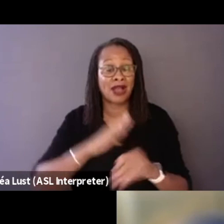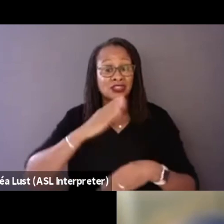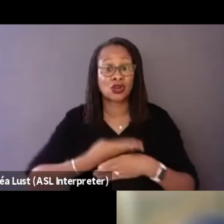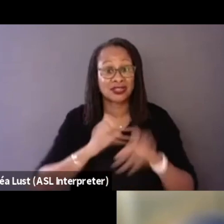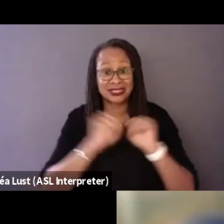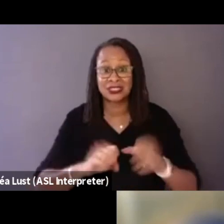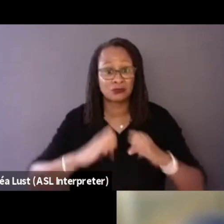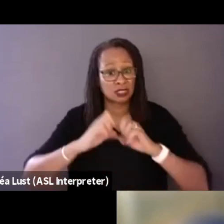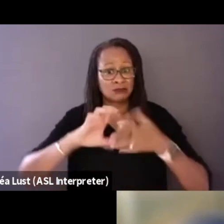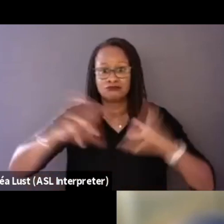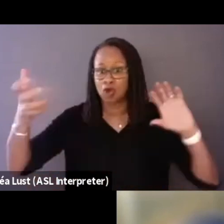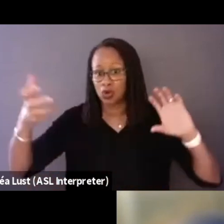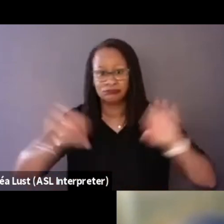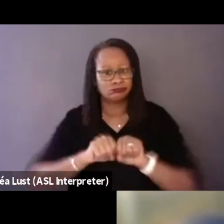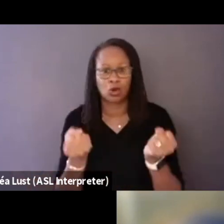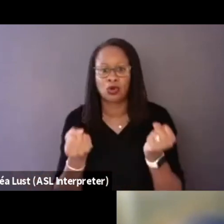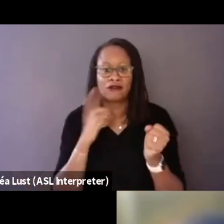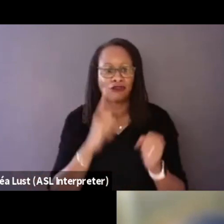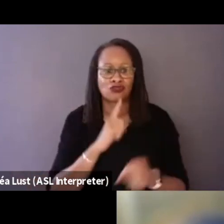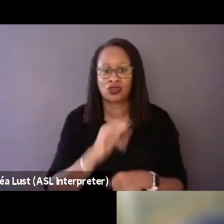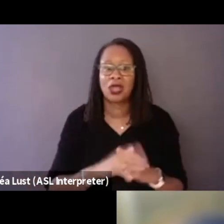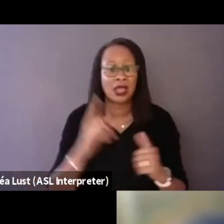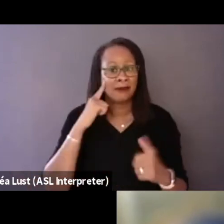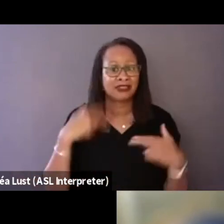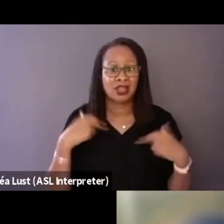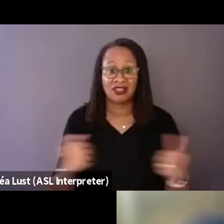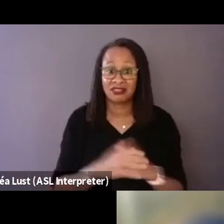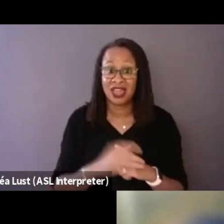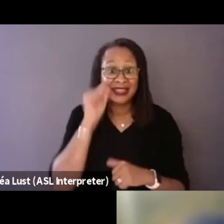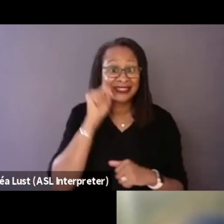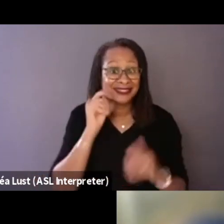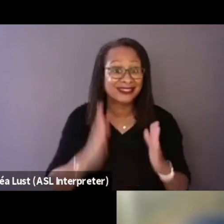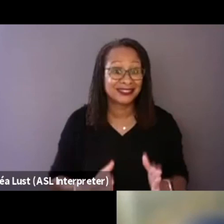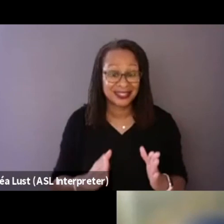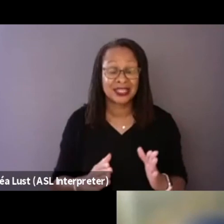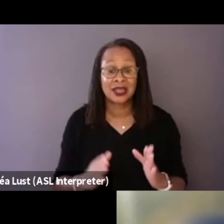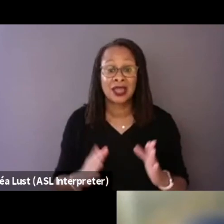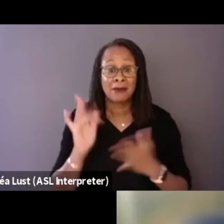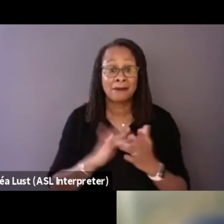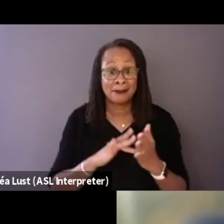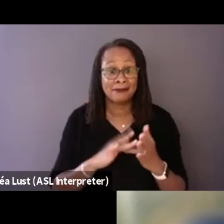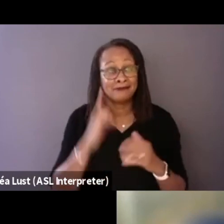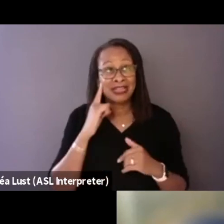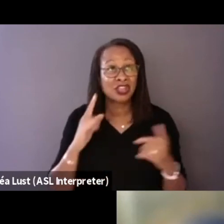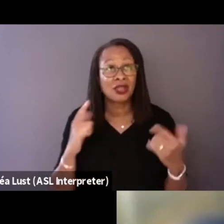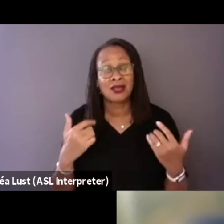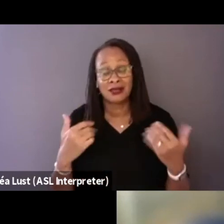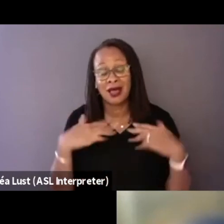The mental health system in general, but in particular the adolescent mental health system. And we're a family of resources. What about all the kids who,